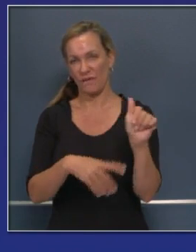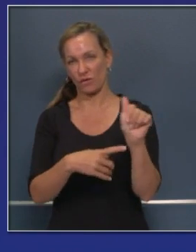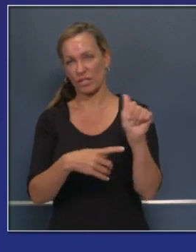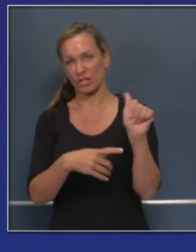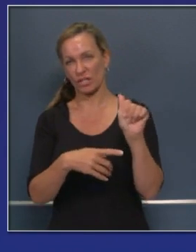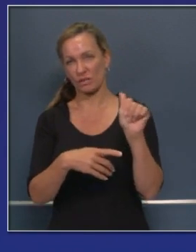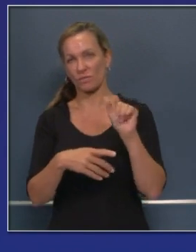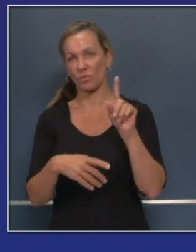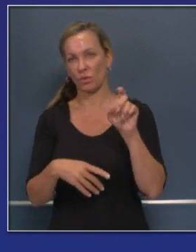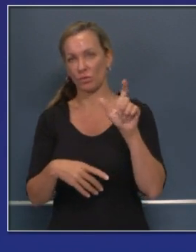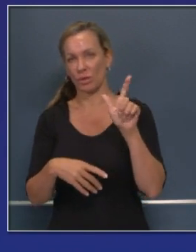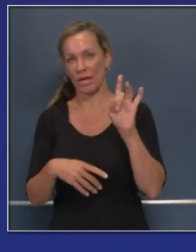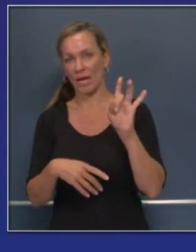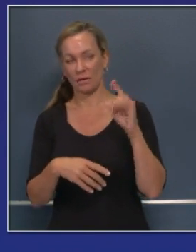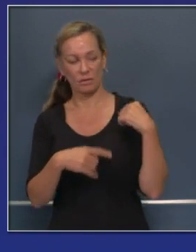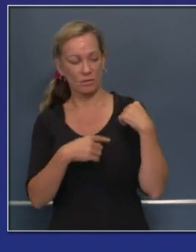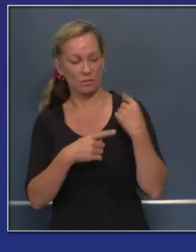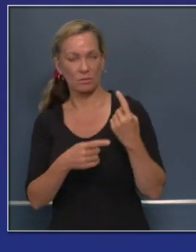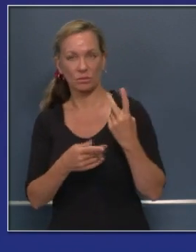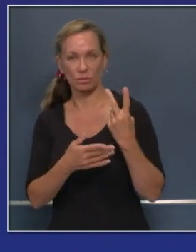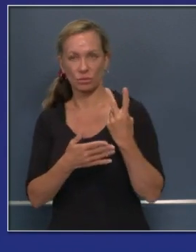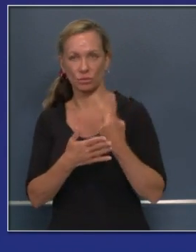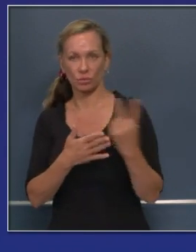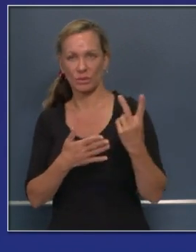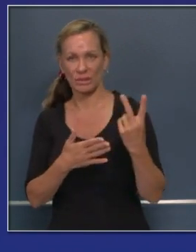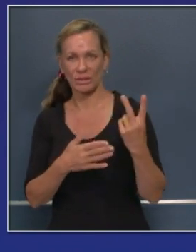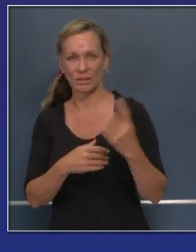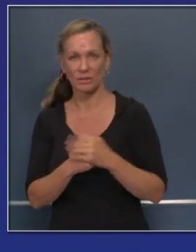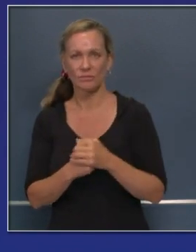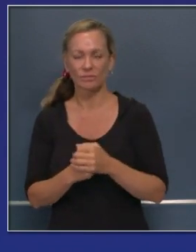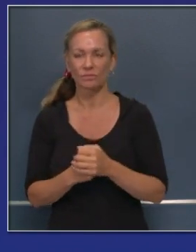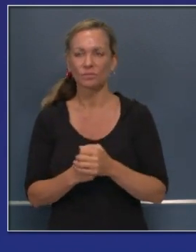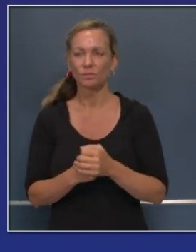128 INDIVIDUALS OVER 14 DAYS ON AVERAGE.